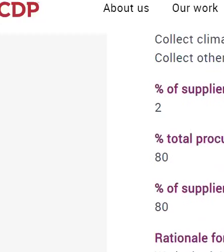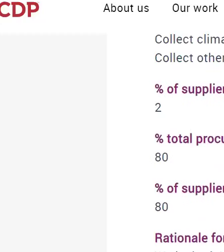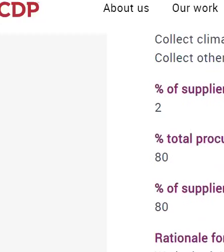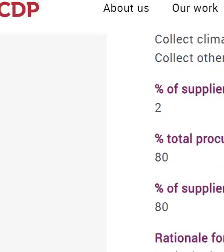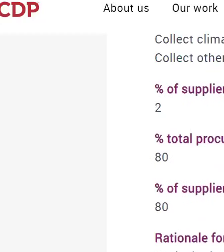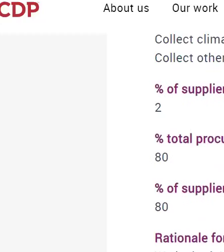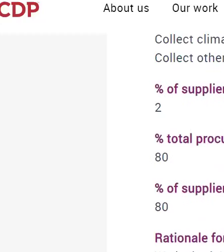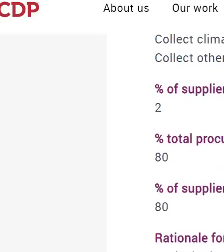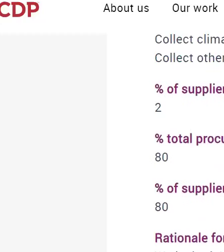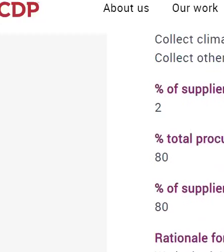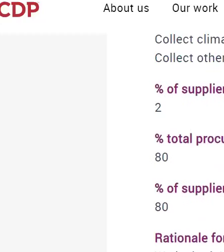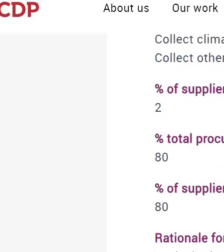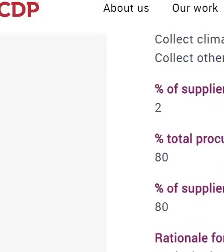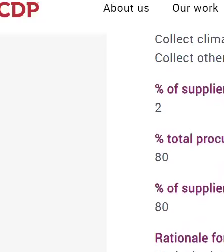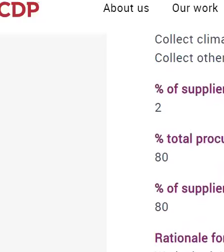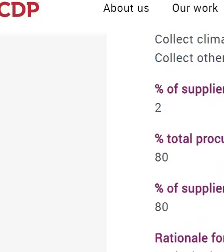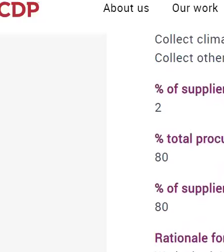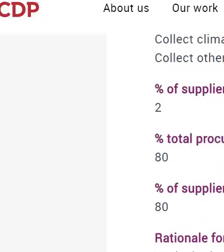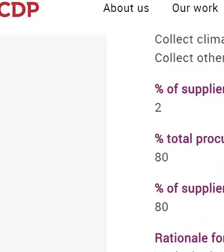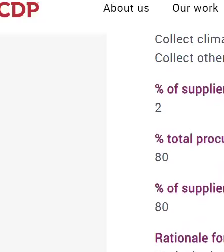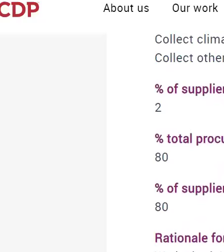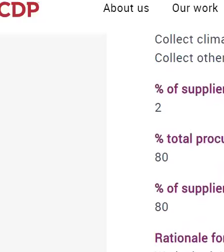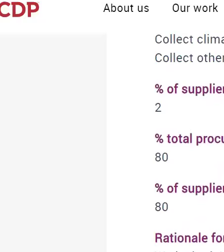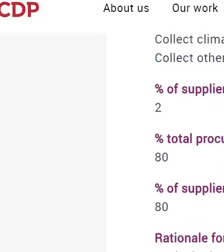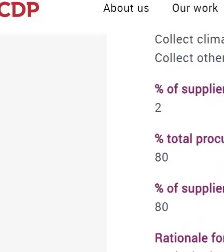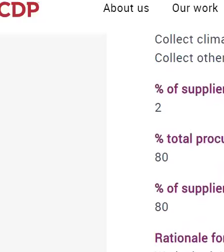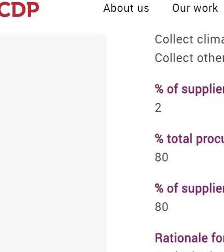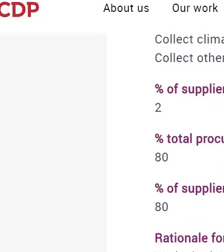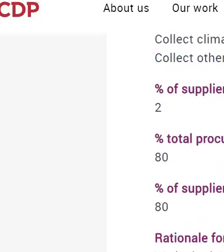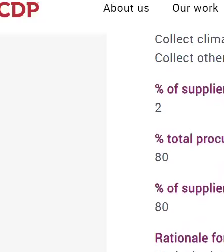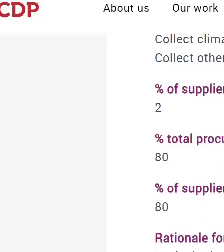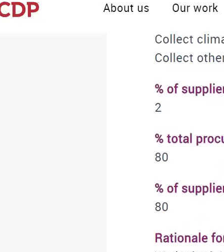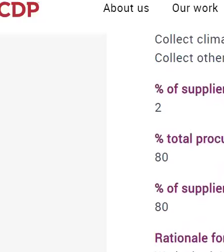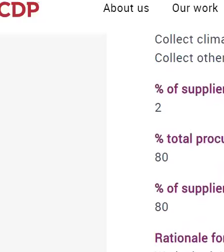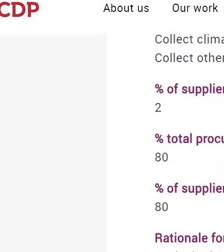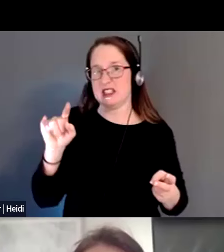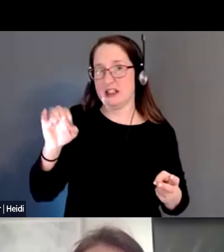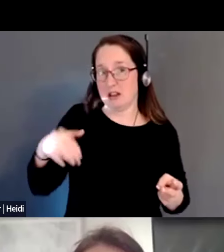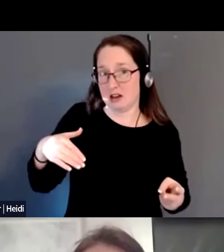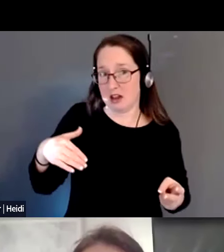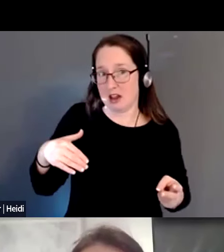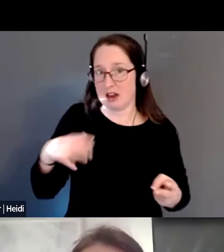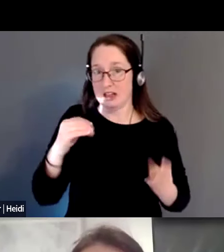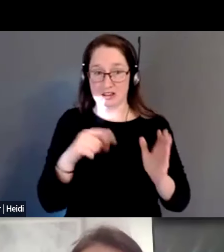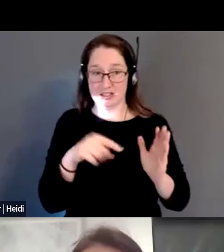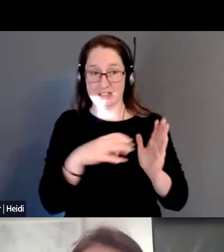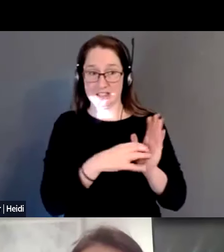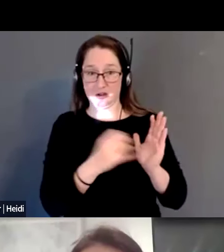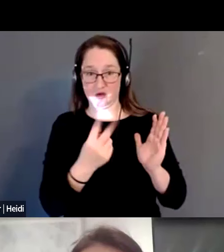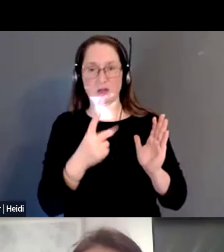Some recommendations if you haven't read it, this site here is very insightful indeed.